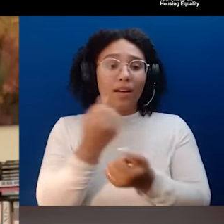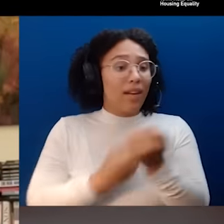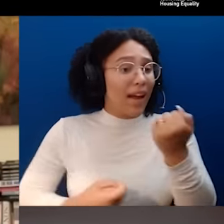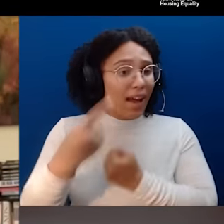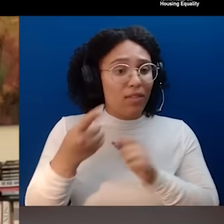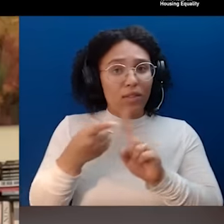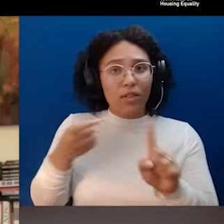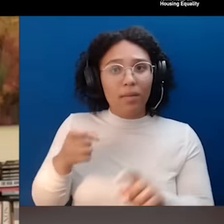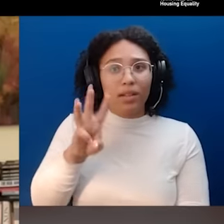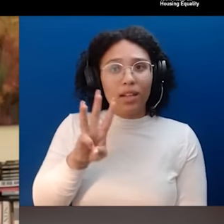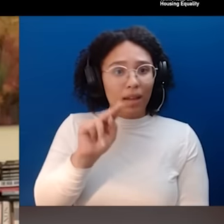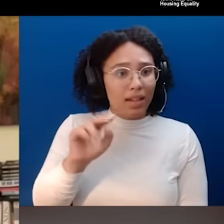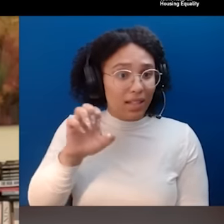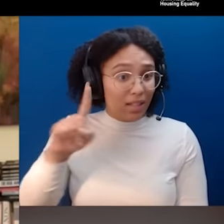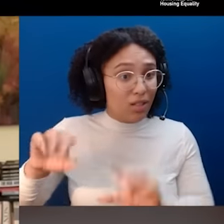Learn more at thirteen.org/closetohome.